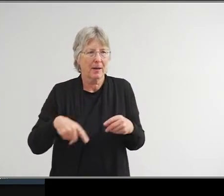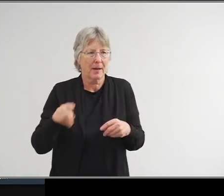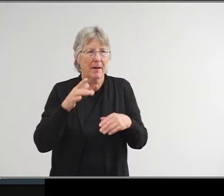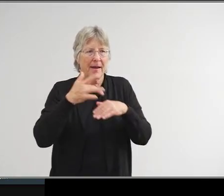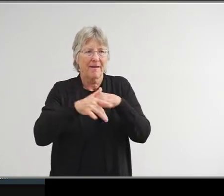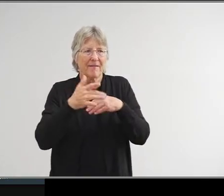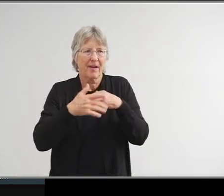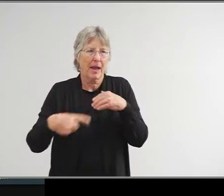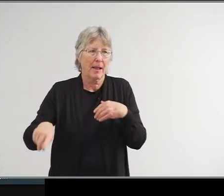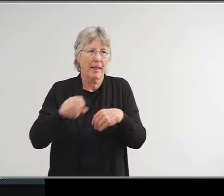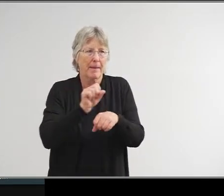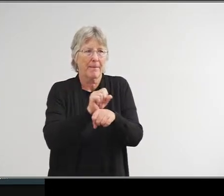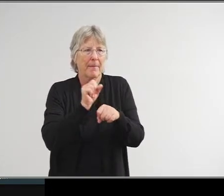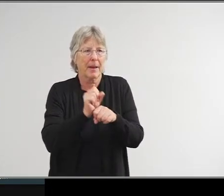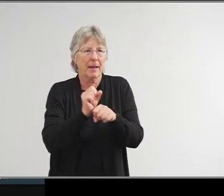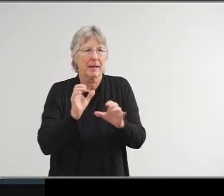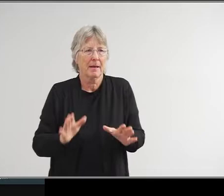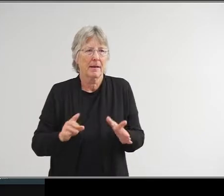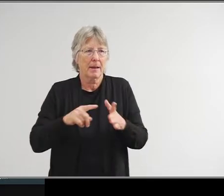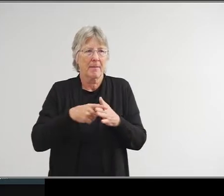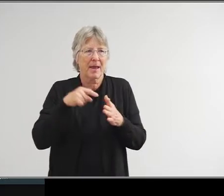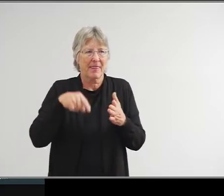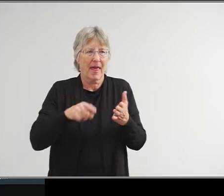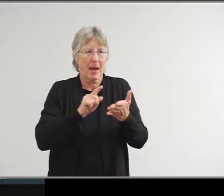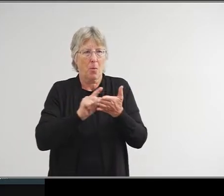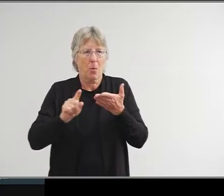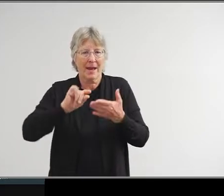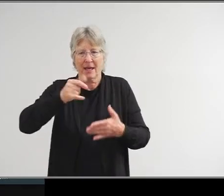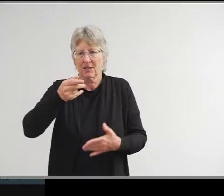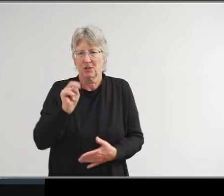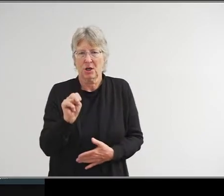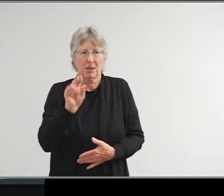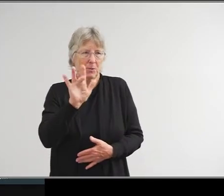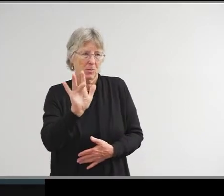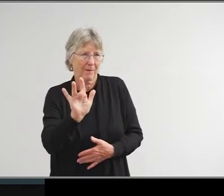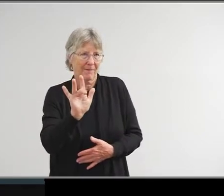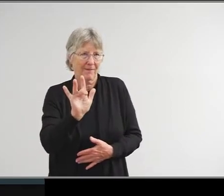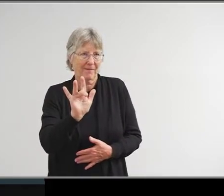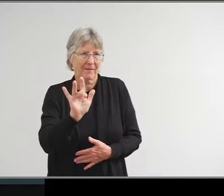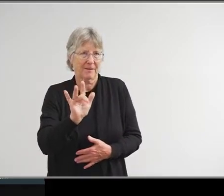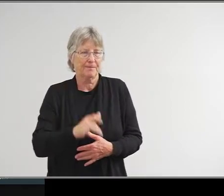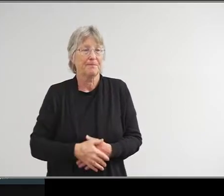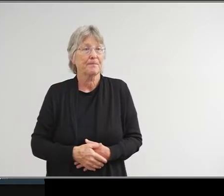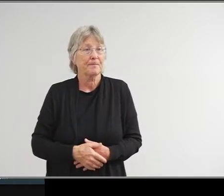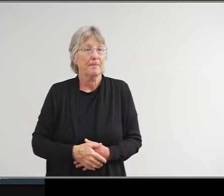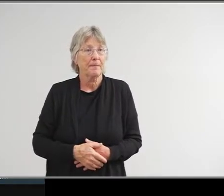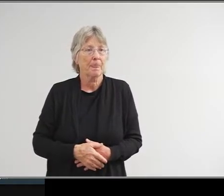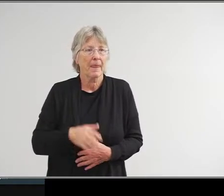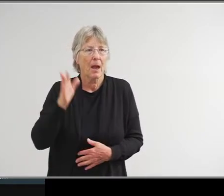for employees beginning that week of January 25th. The reason for the delay is